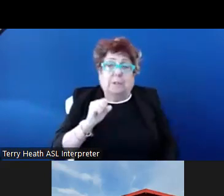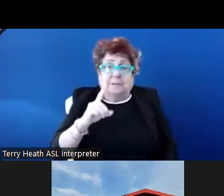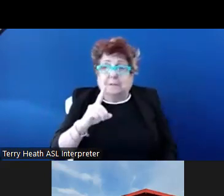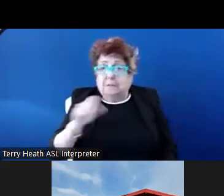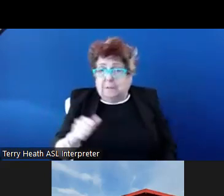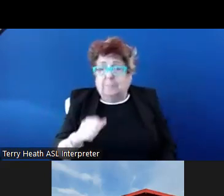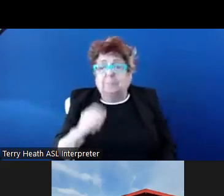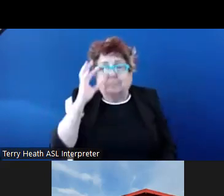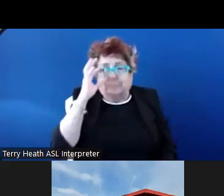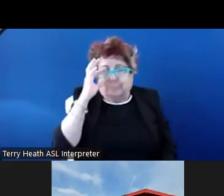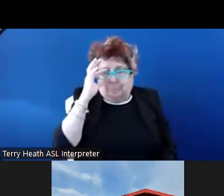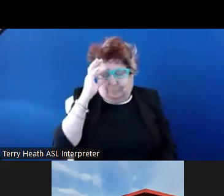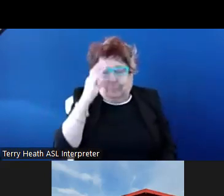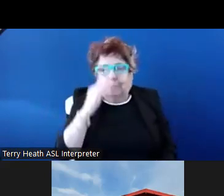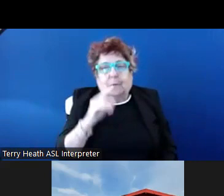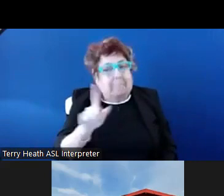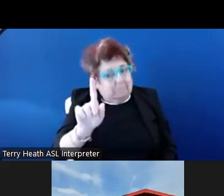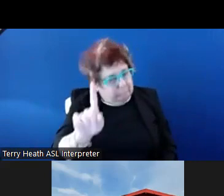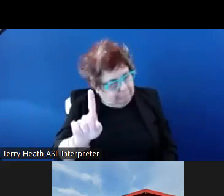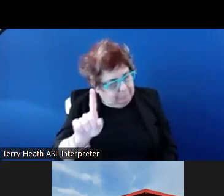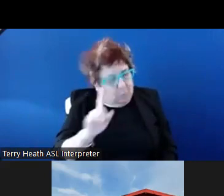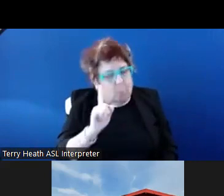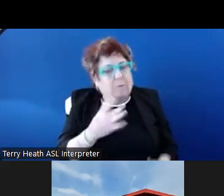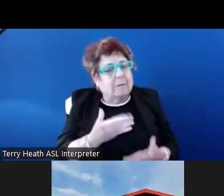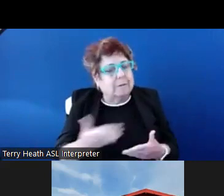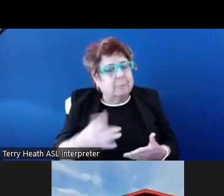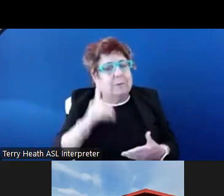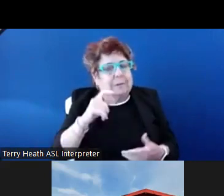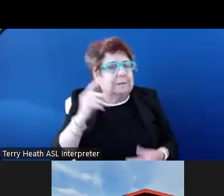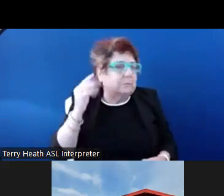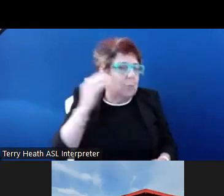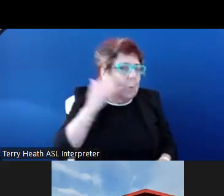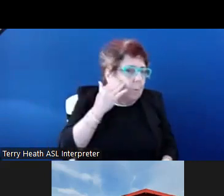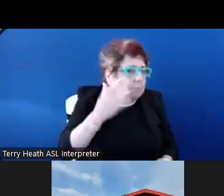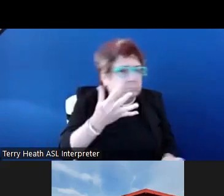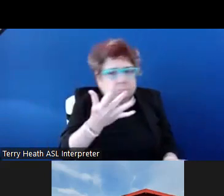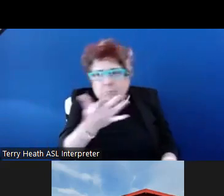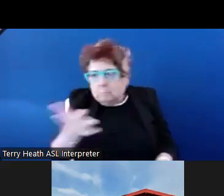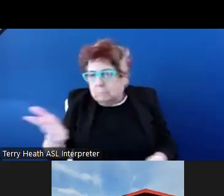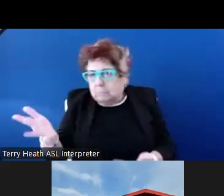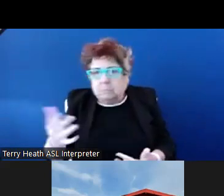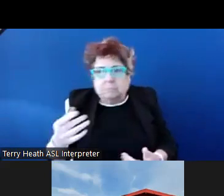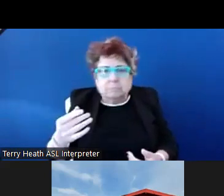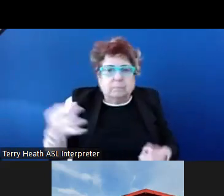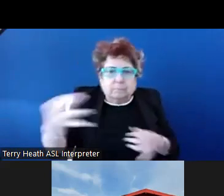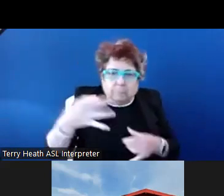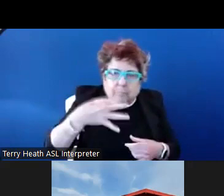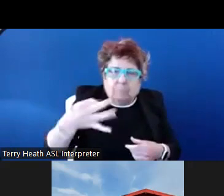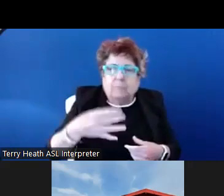But there is a catch. We need to hear about your interest in the next two days, by November 15, and you need